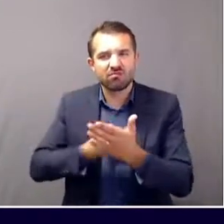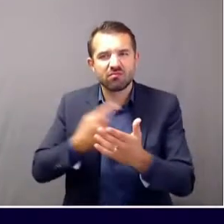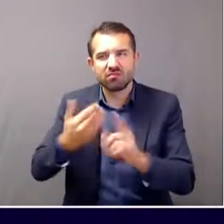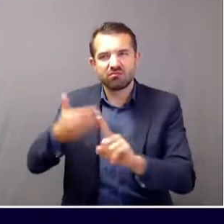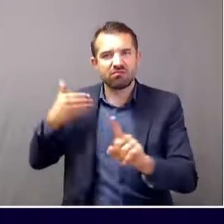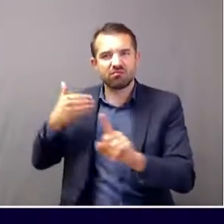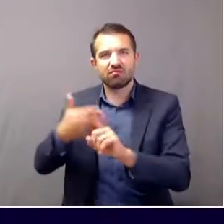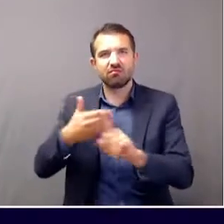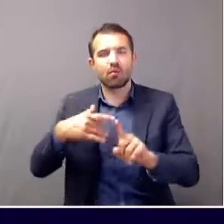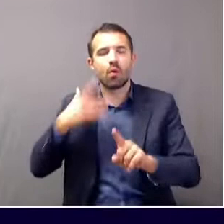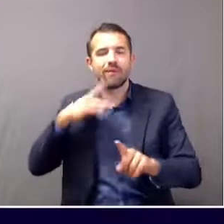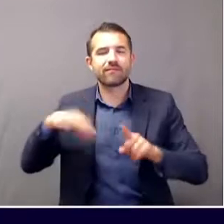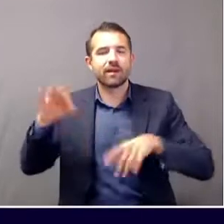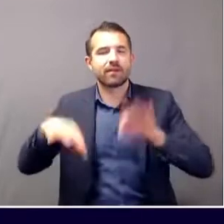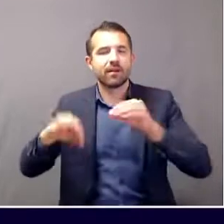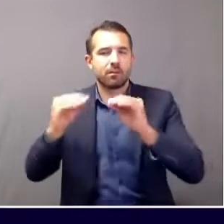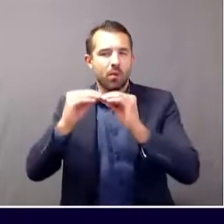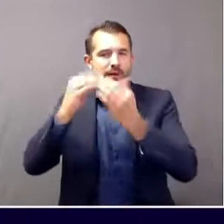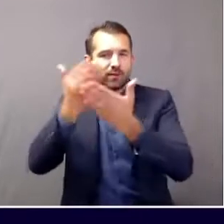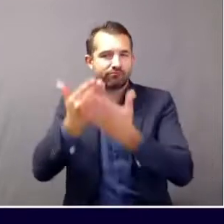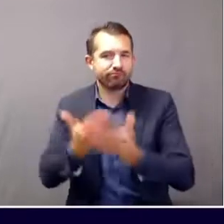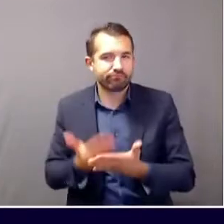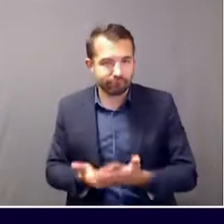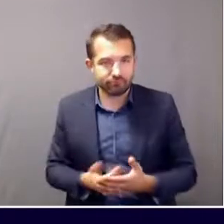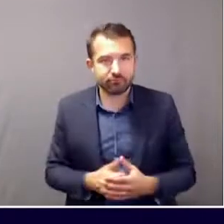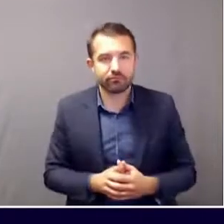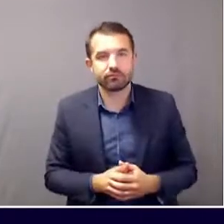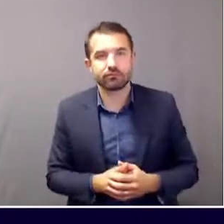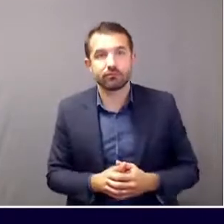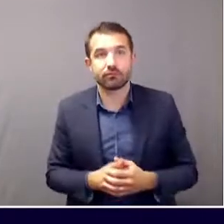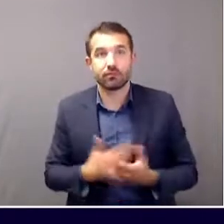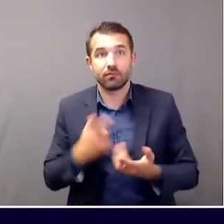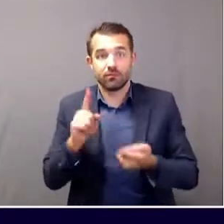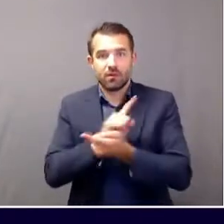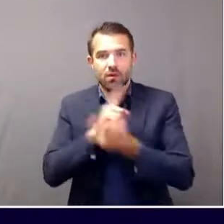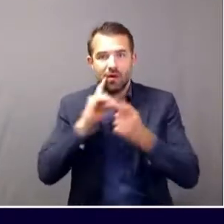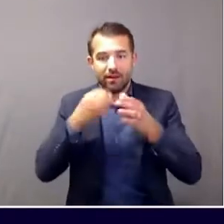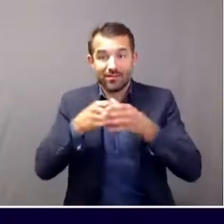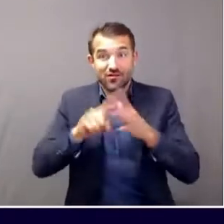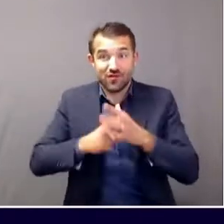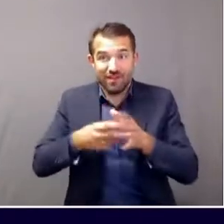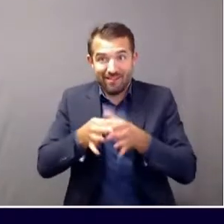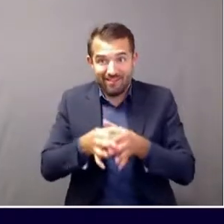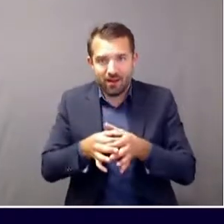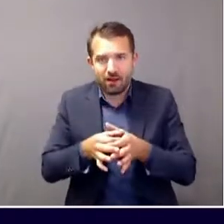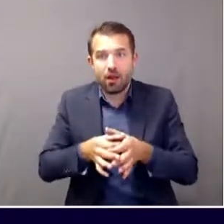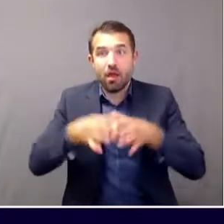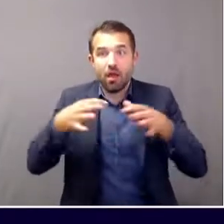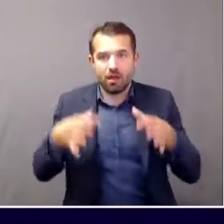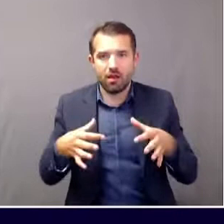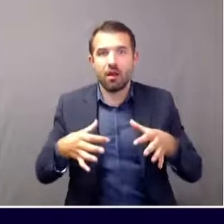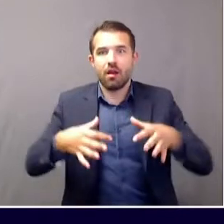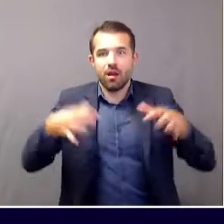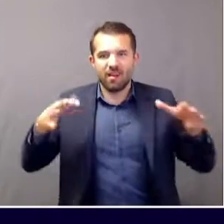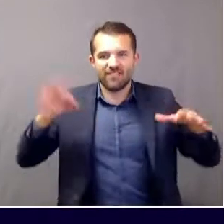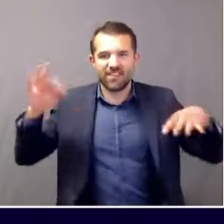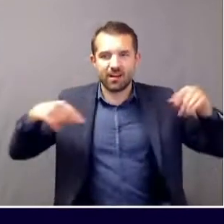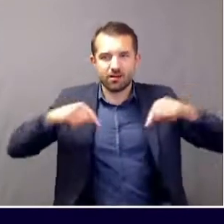answers it's not that we're waiting for people to tell us that we're pro actively